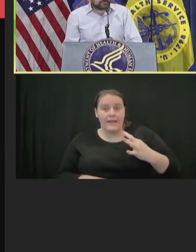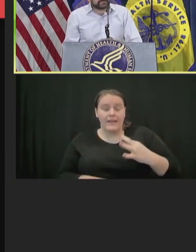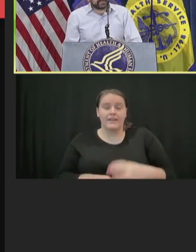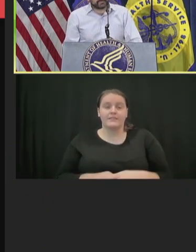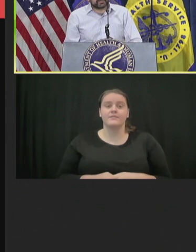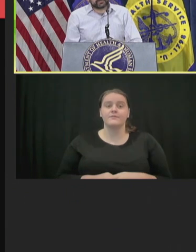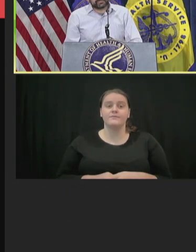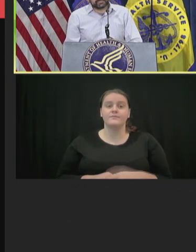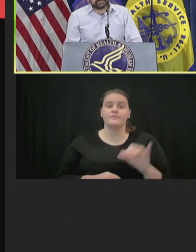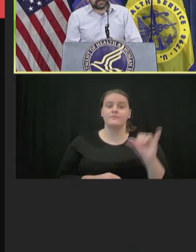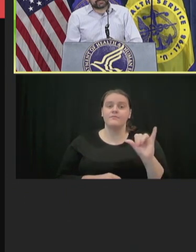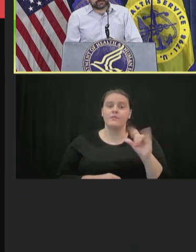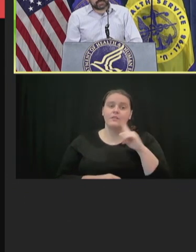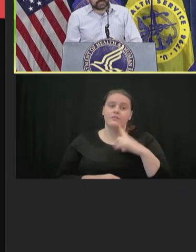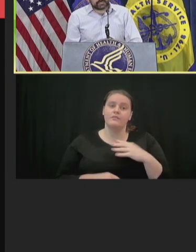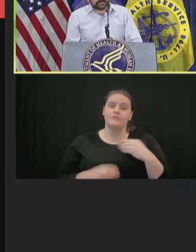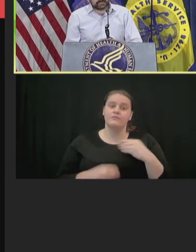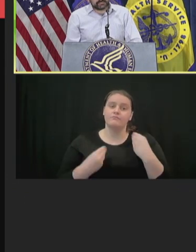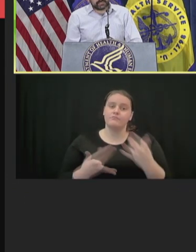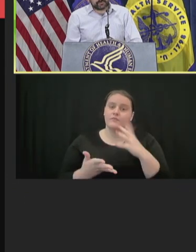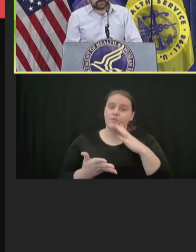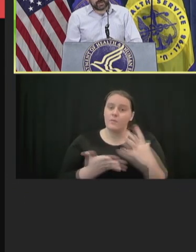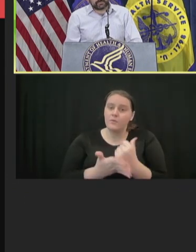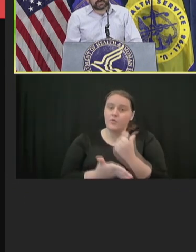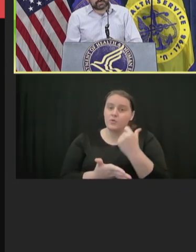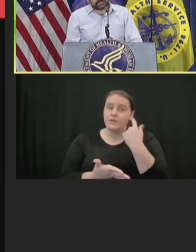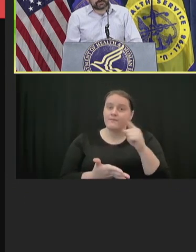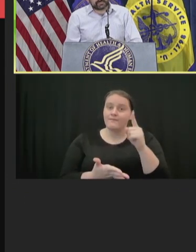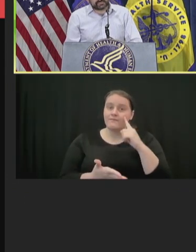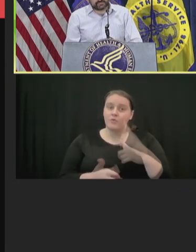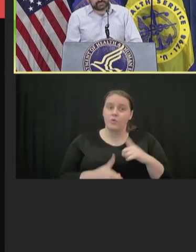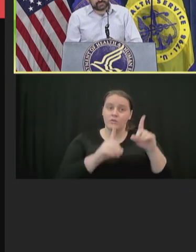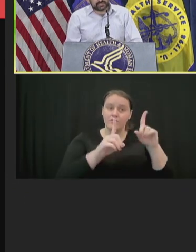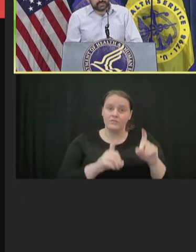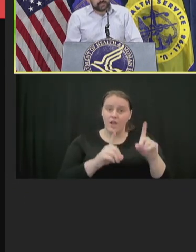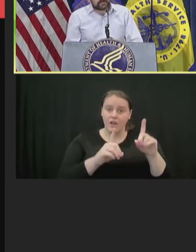us the opportunity to test our candidates in diverse populations at risk of TB. So,